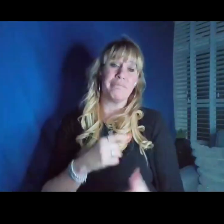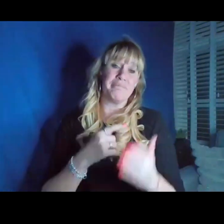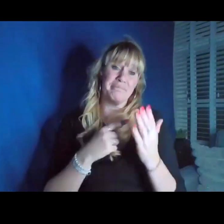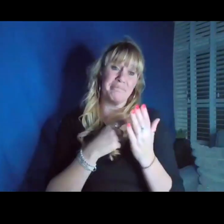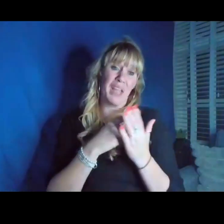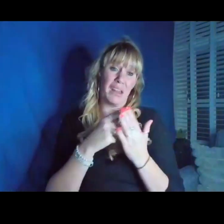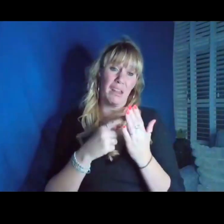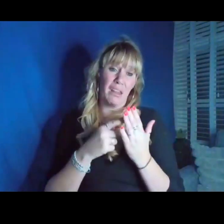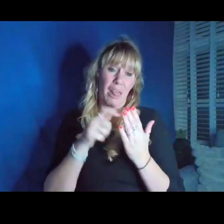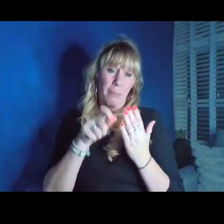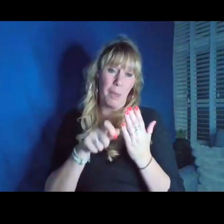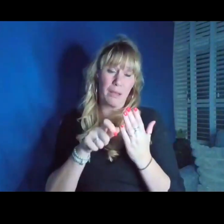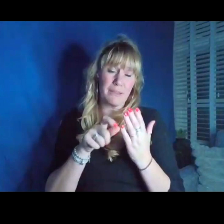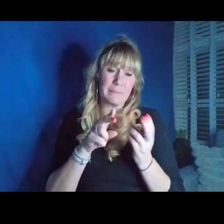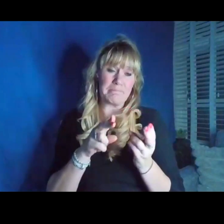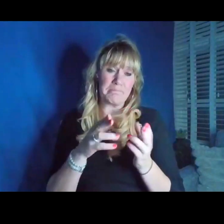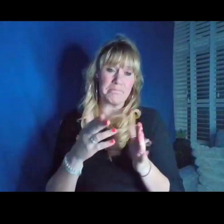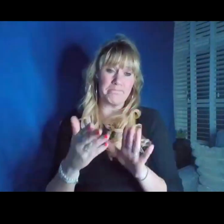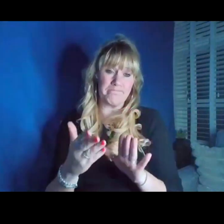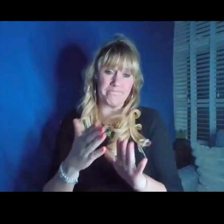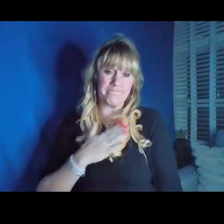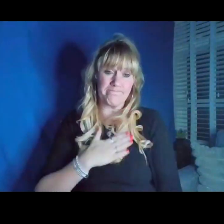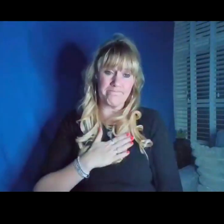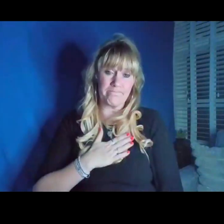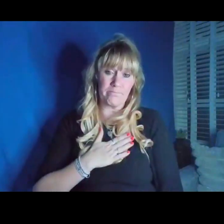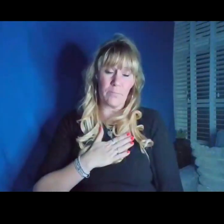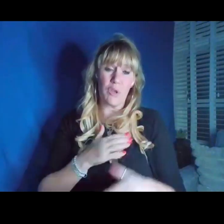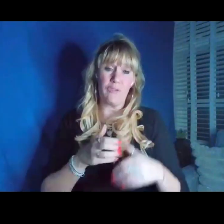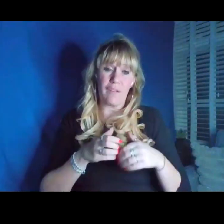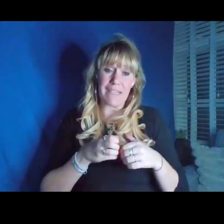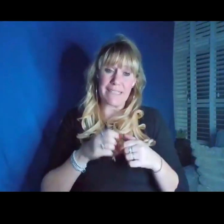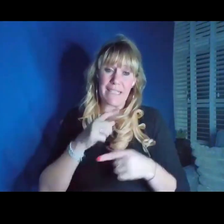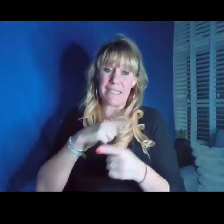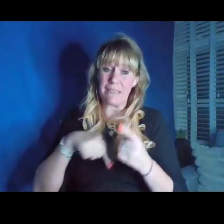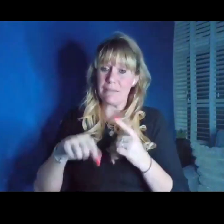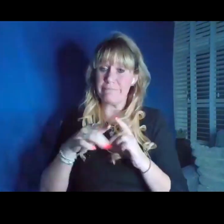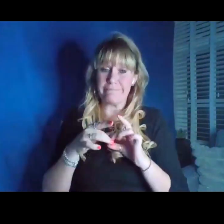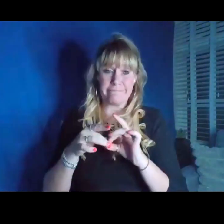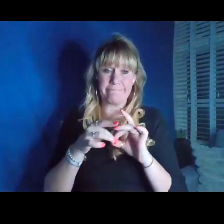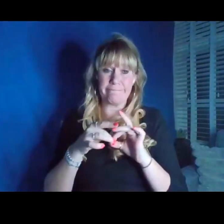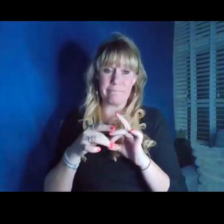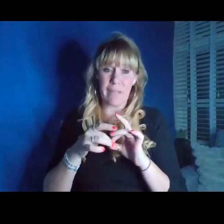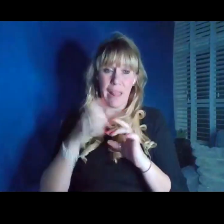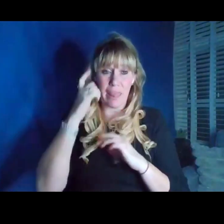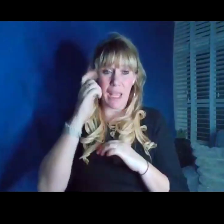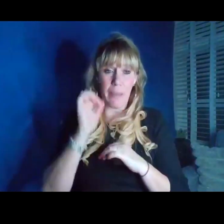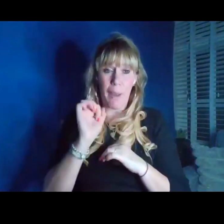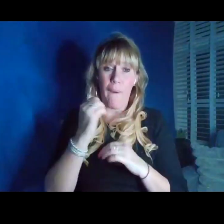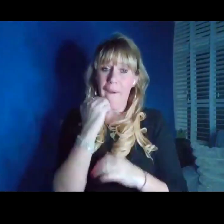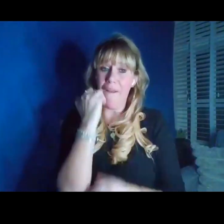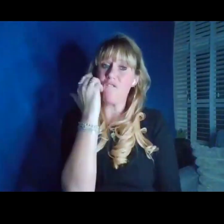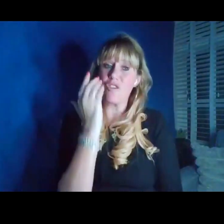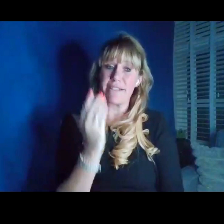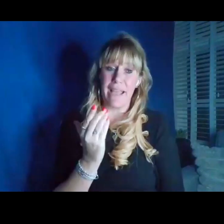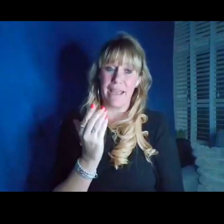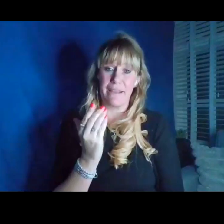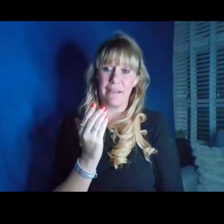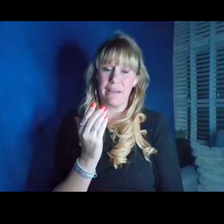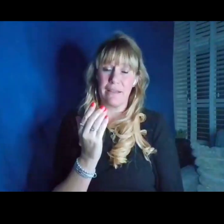who was very dear to many of us and I still think about her every day. Sophie Partridge.